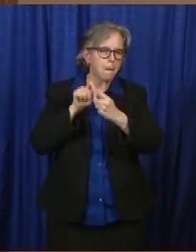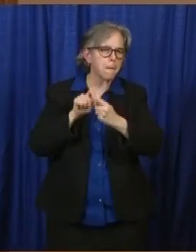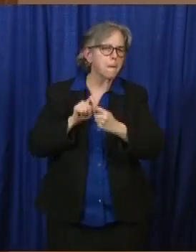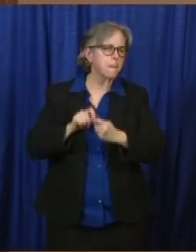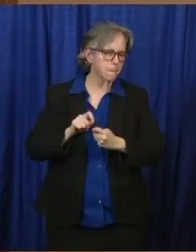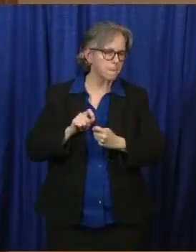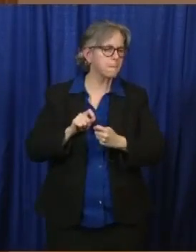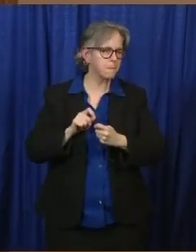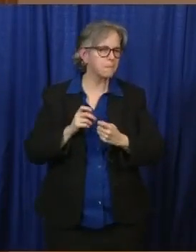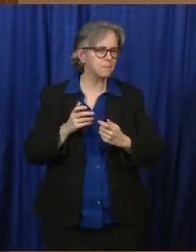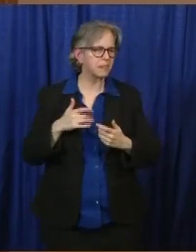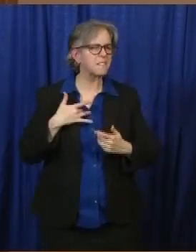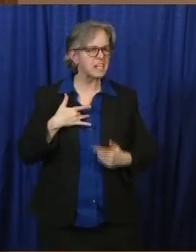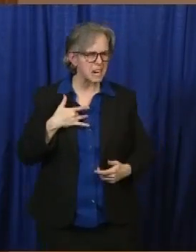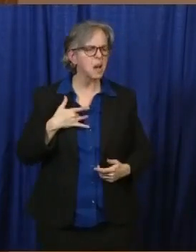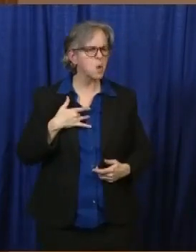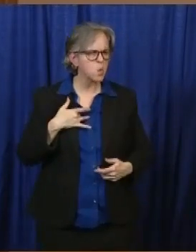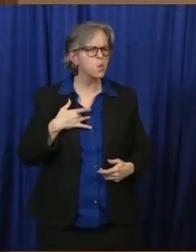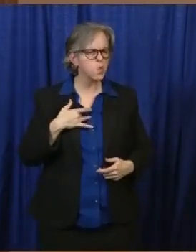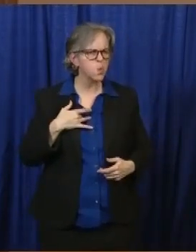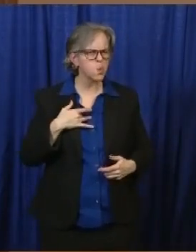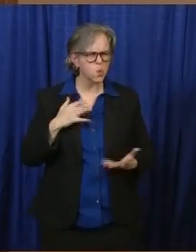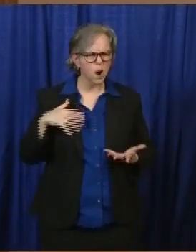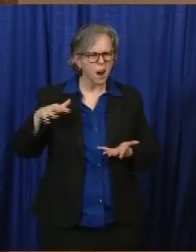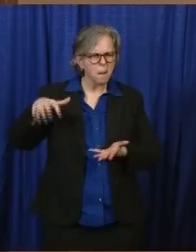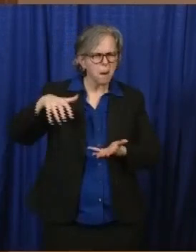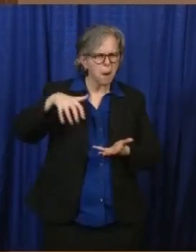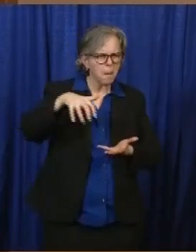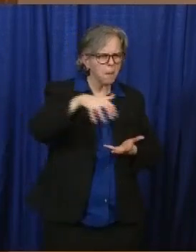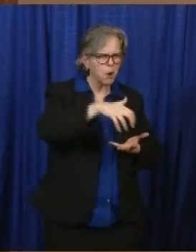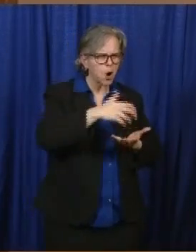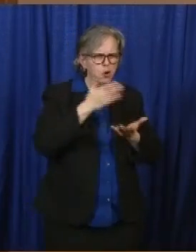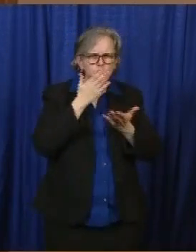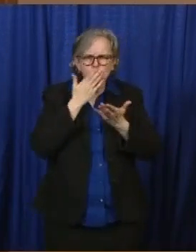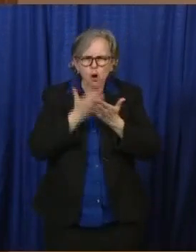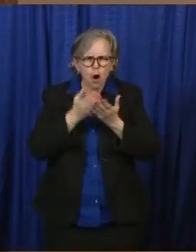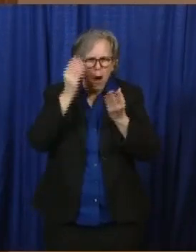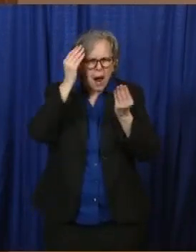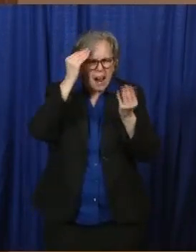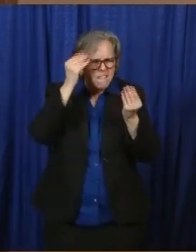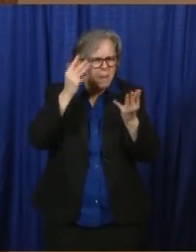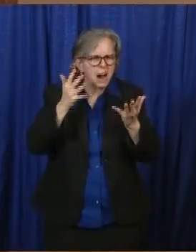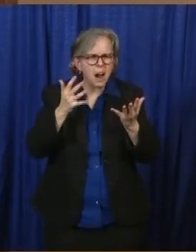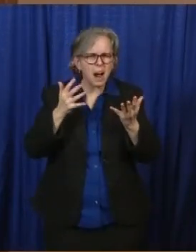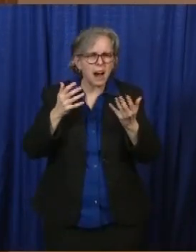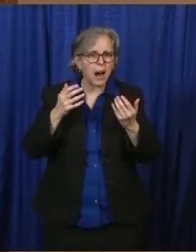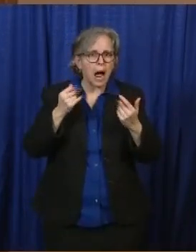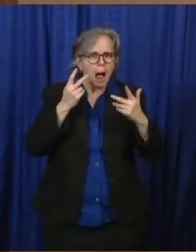BETTER EACH TIME. THE MORE WE FEED DATA INTO THIS